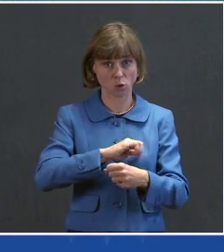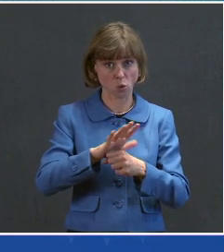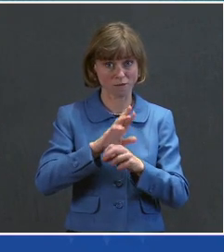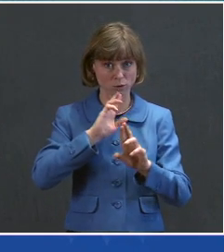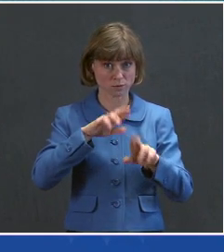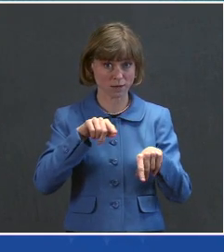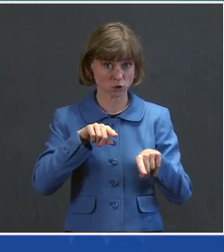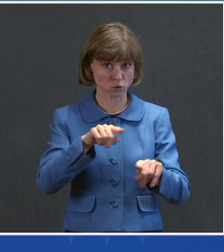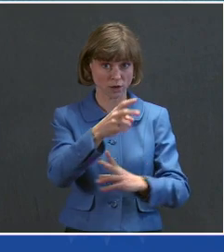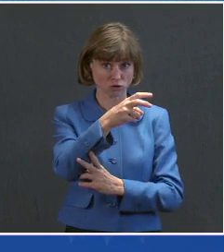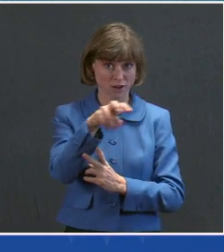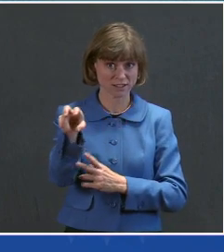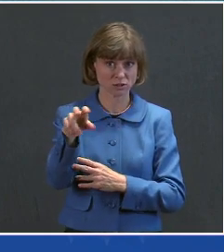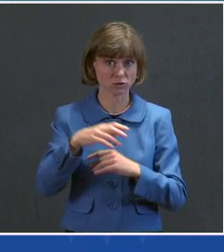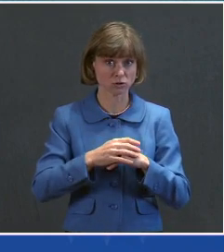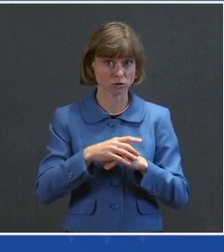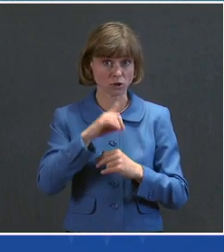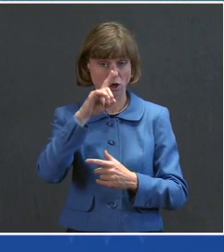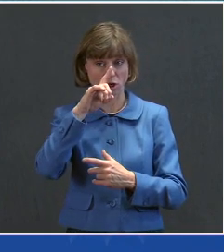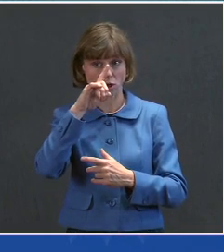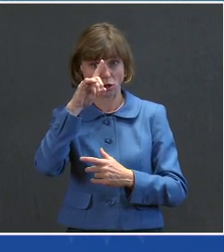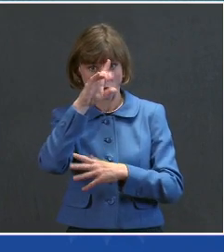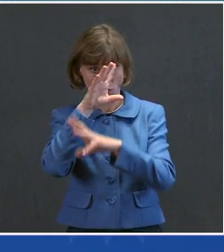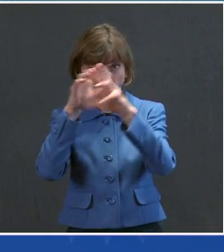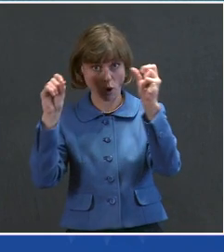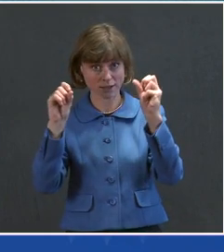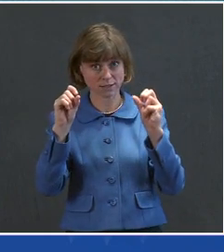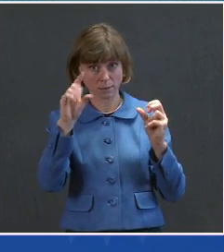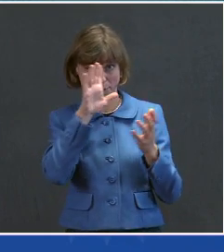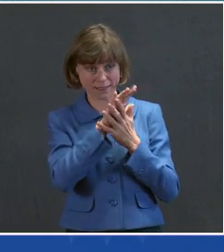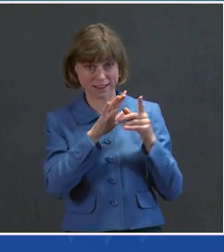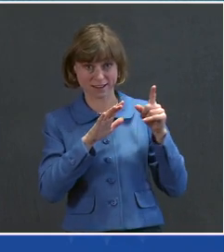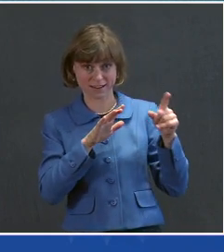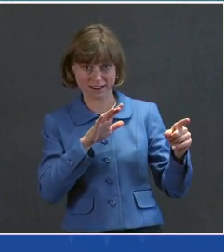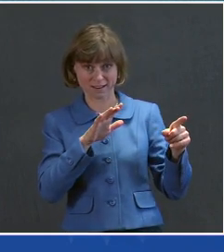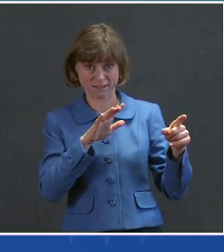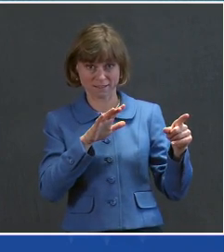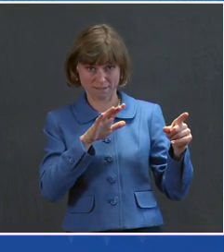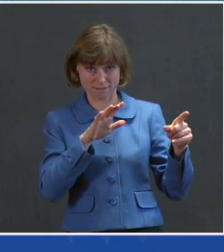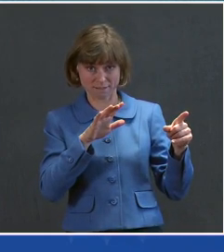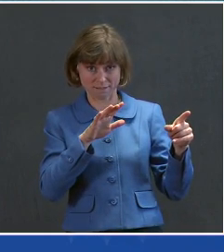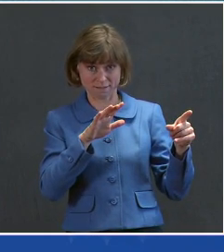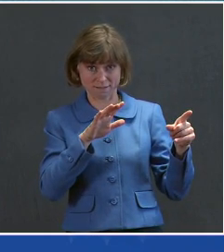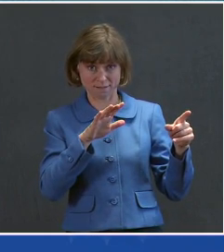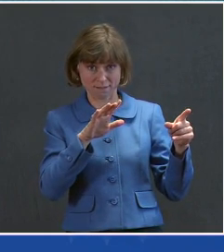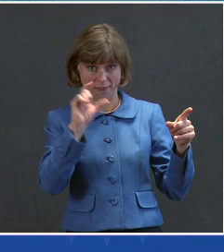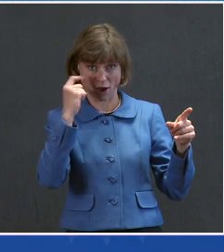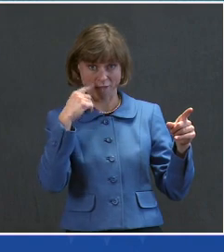Does the President believe he should step aside from the NGA? And are you still, you know, seeking advice from his administration on COVID?